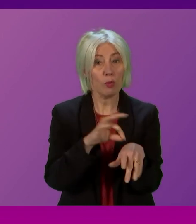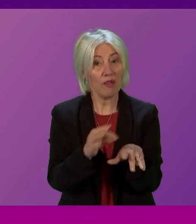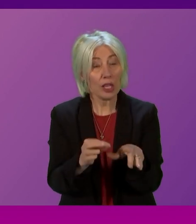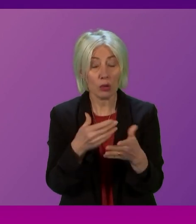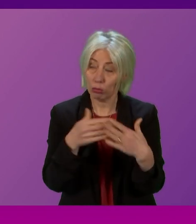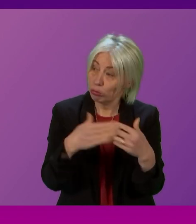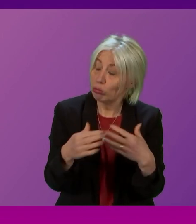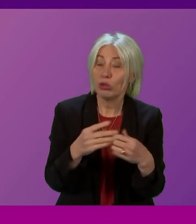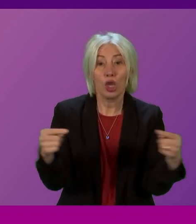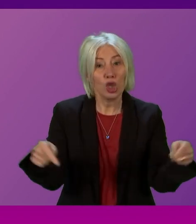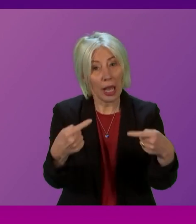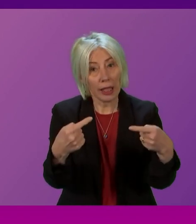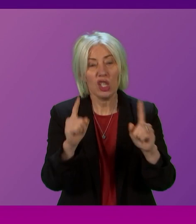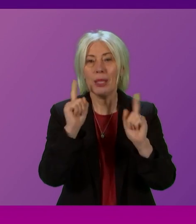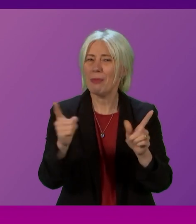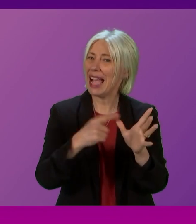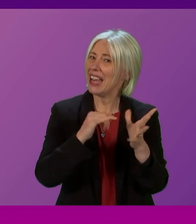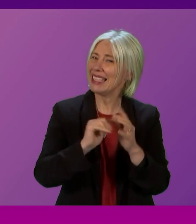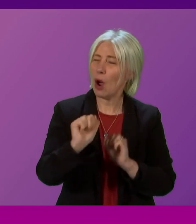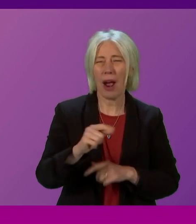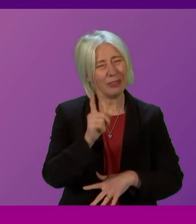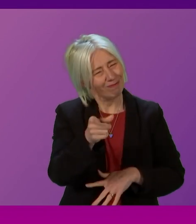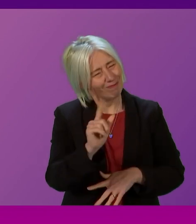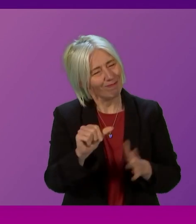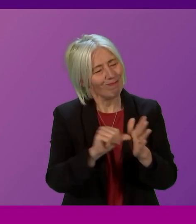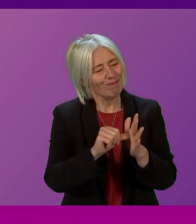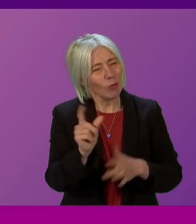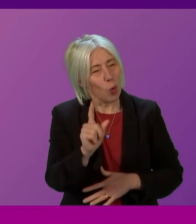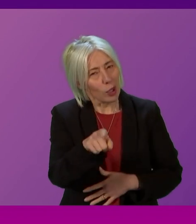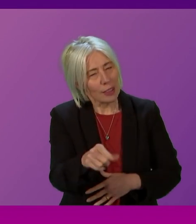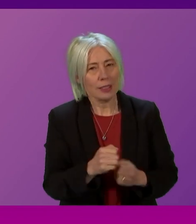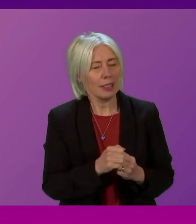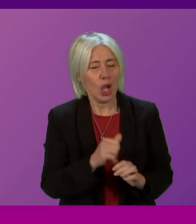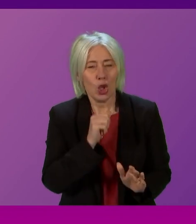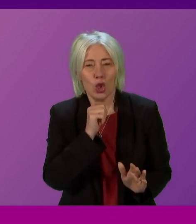I take issue with Anas Sarwar on his point that it is somehow not the case that Covid